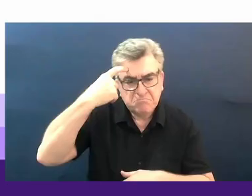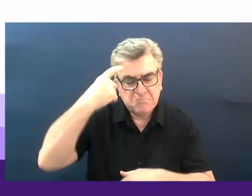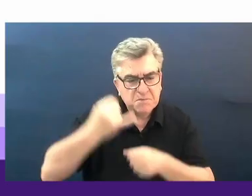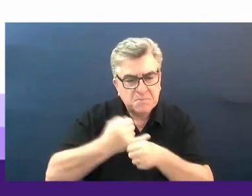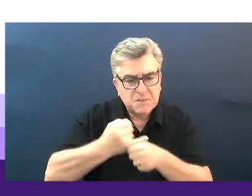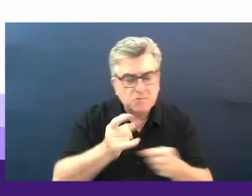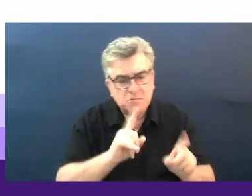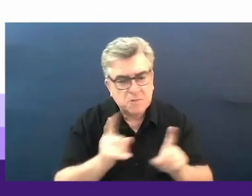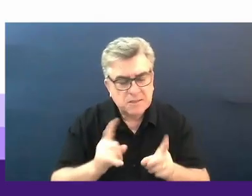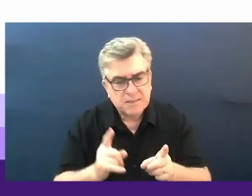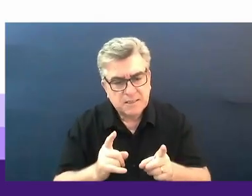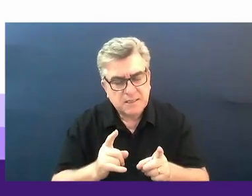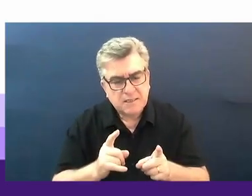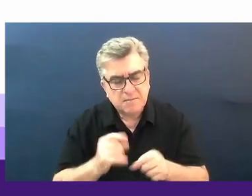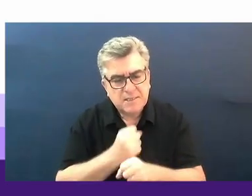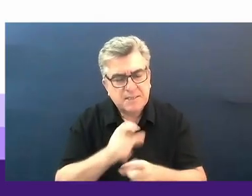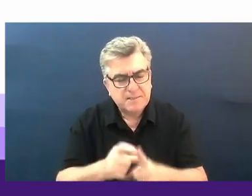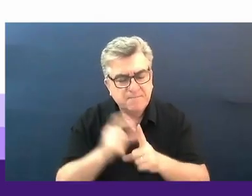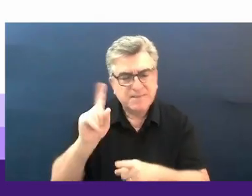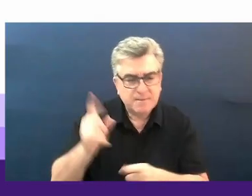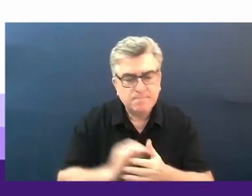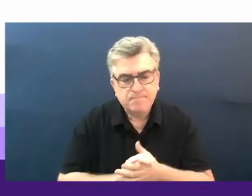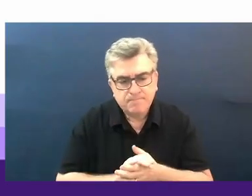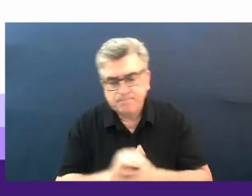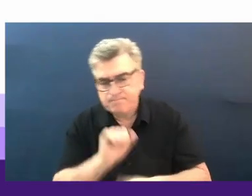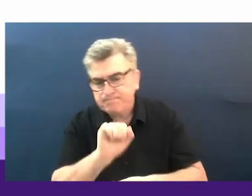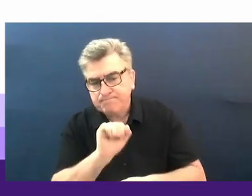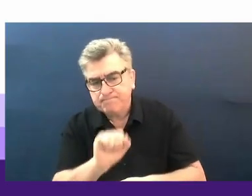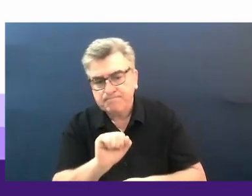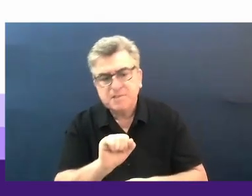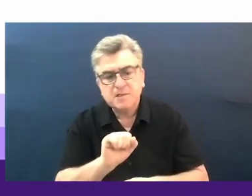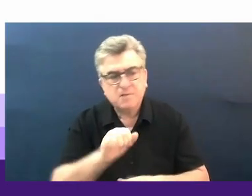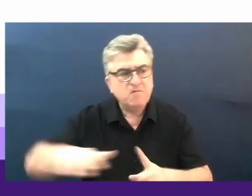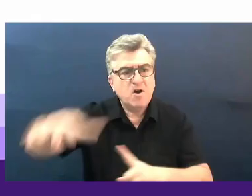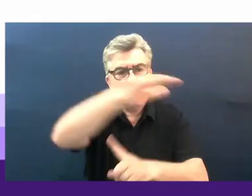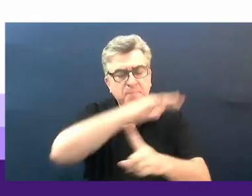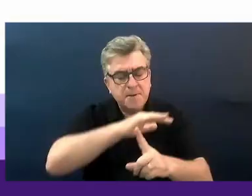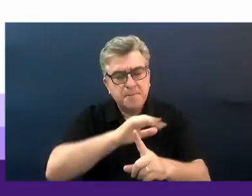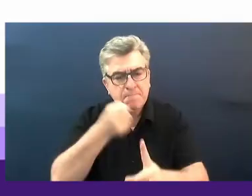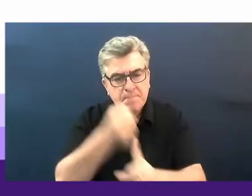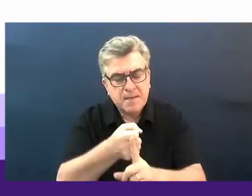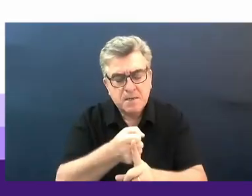experience really difficult? What do we need to consider from an environmental perspective?